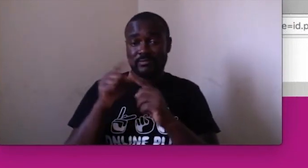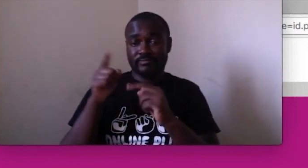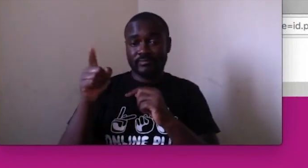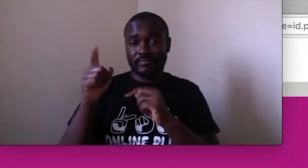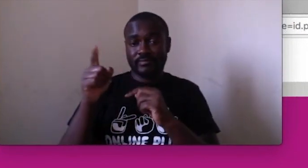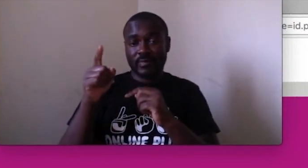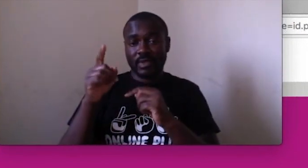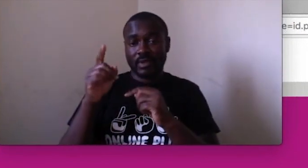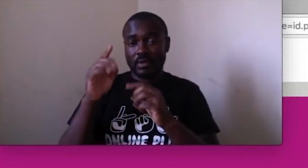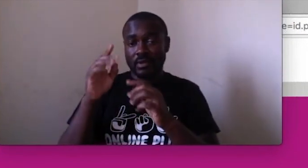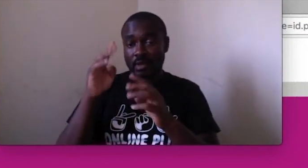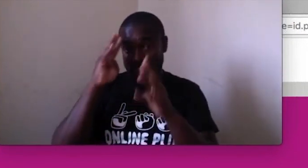When